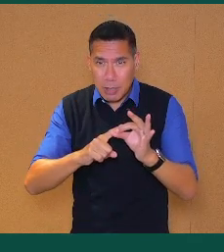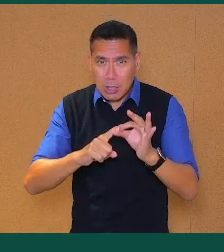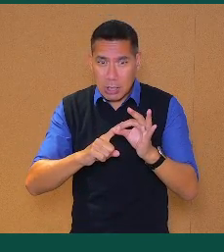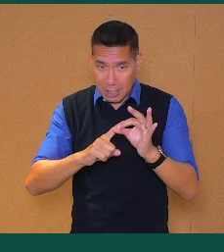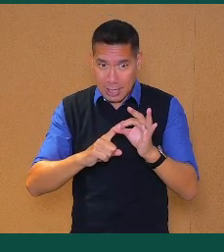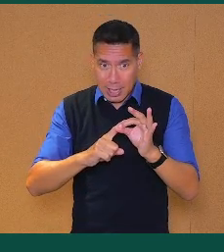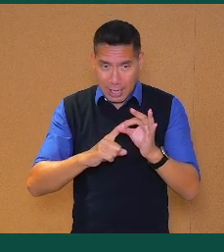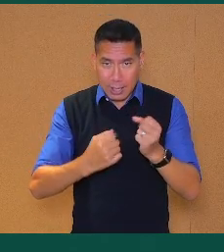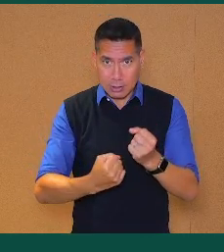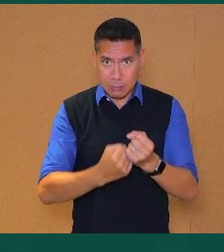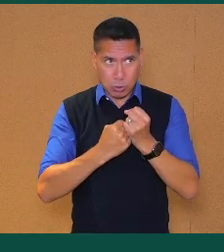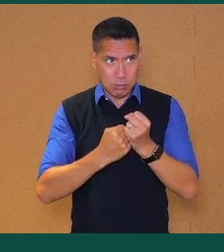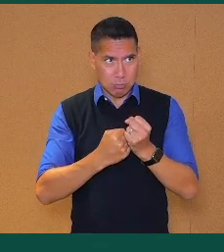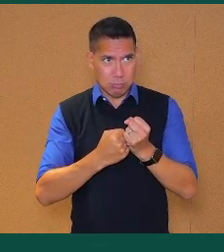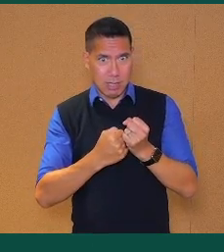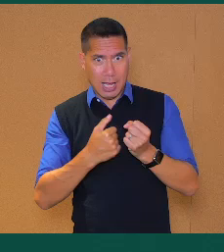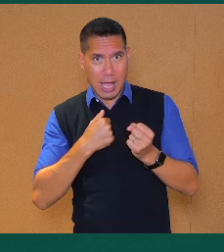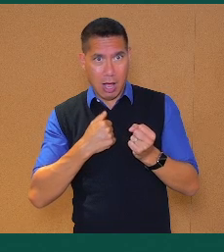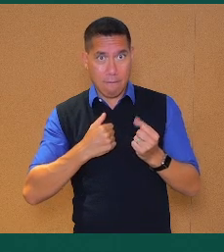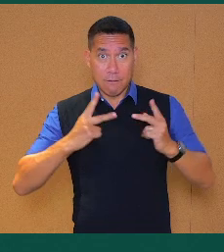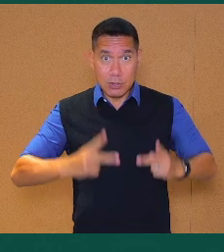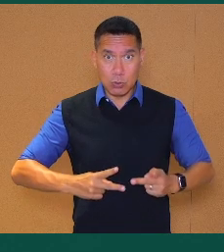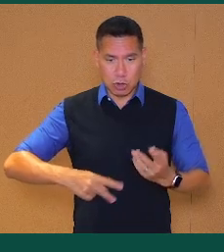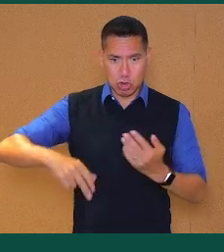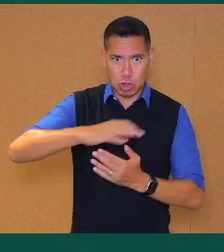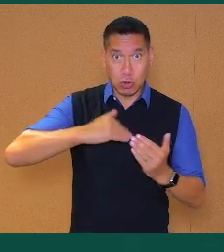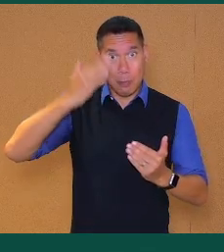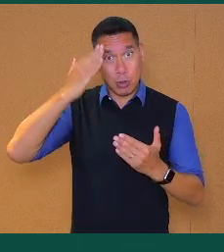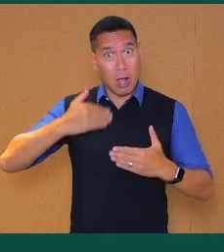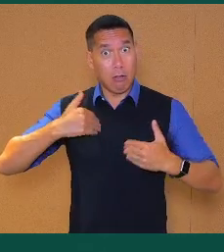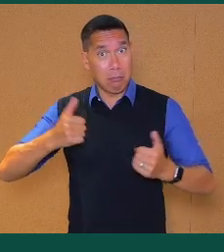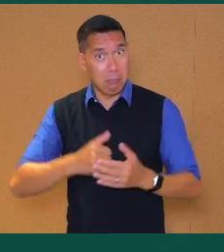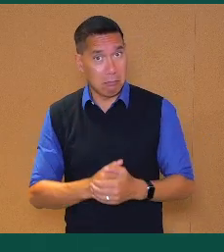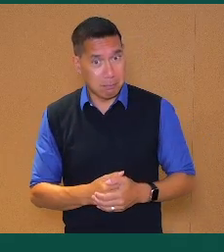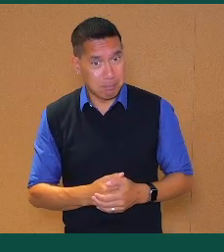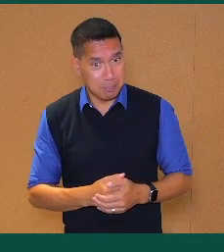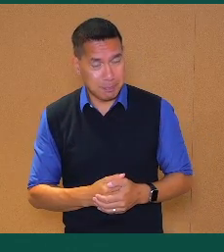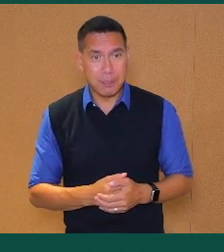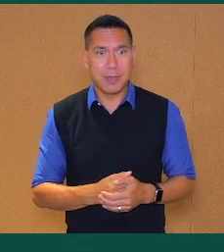SWiPE-app. The SWIPE-app is an